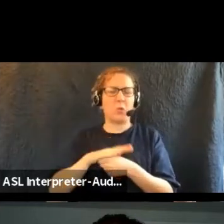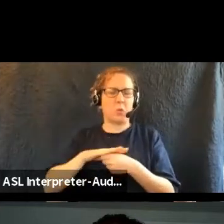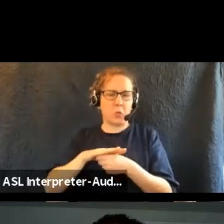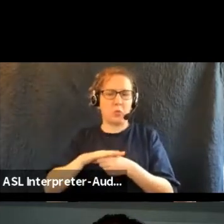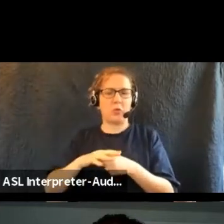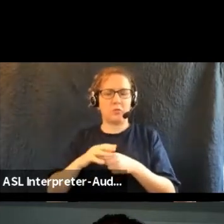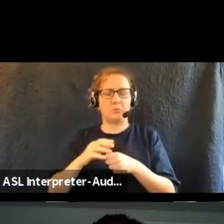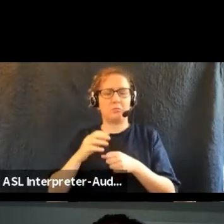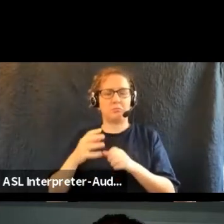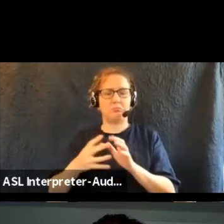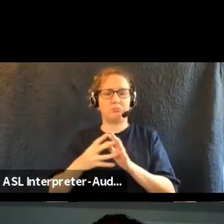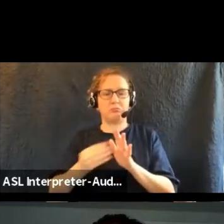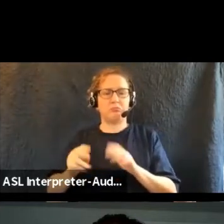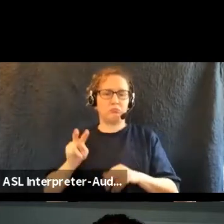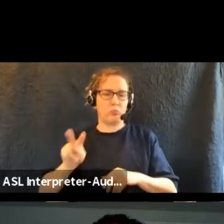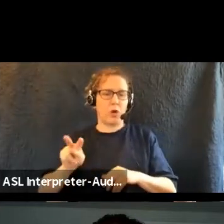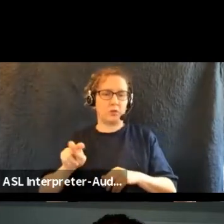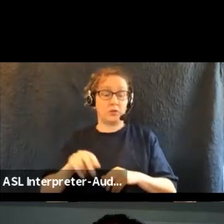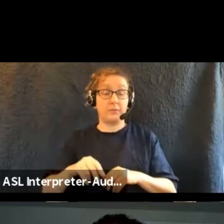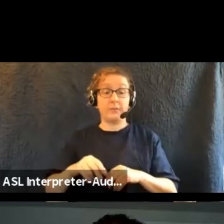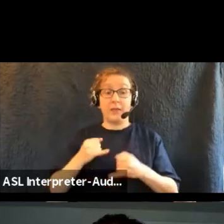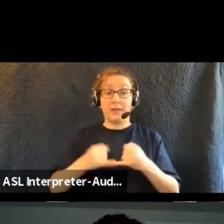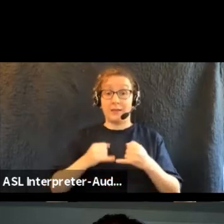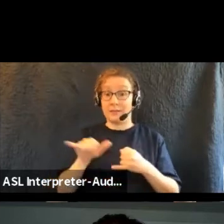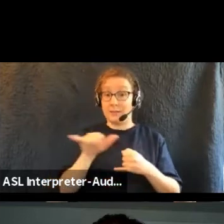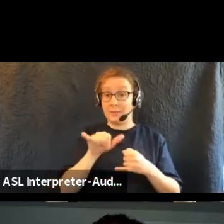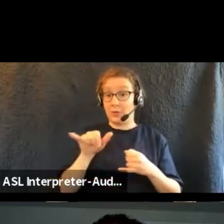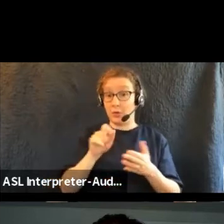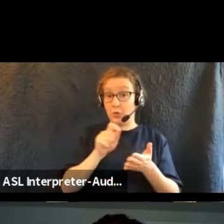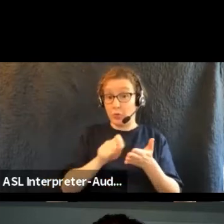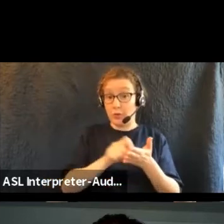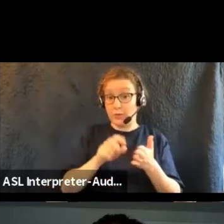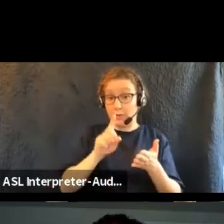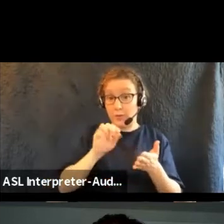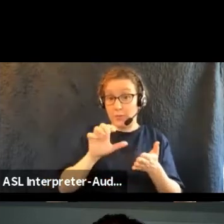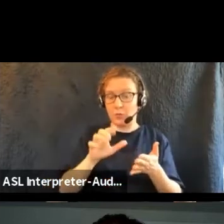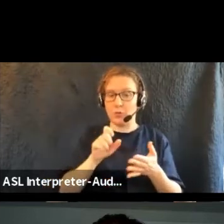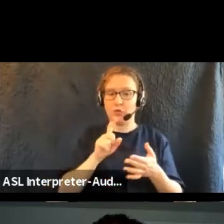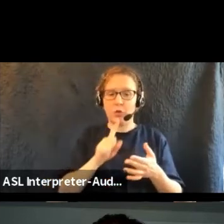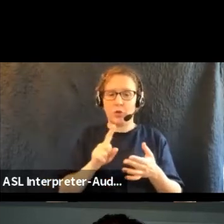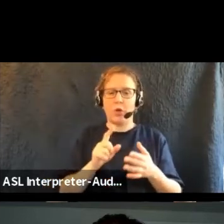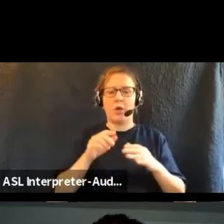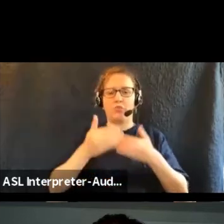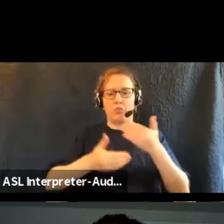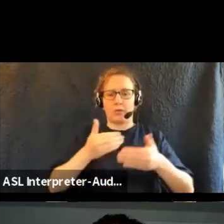Lastly, similar to written documents, make sure that there is a process in place to review